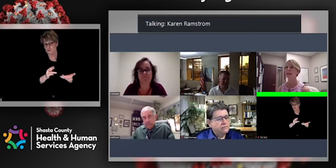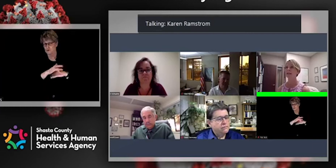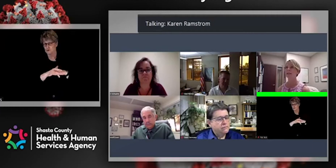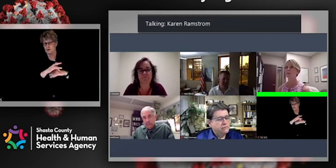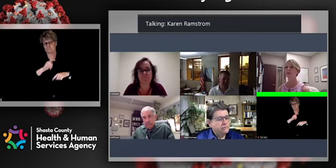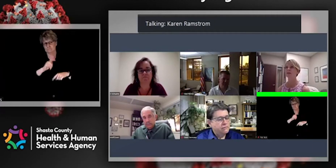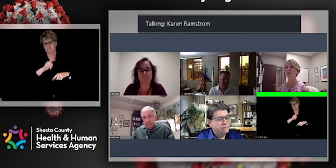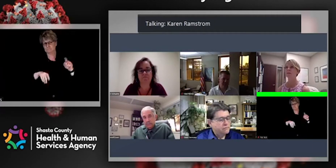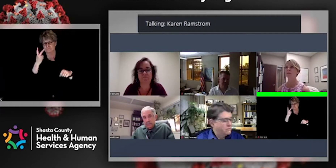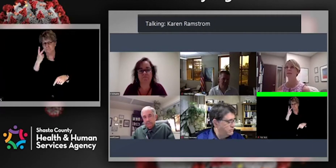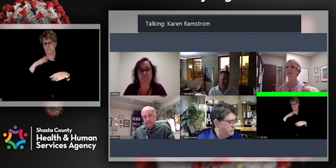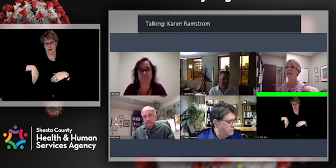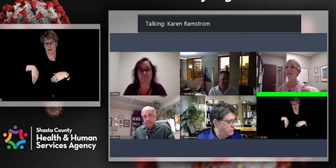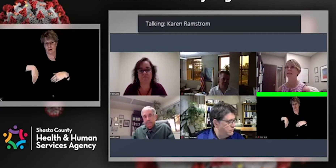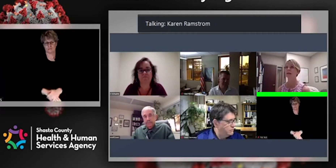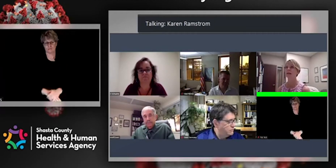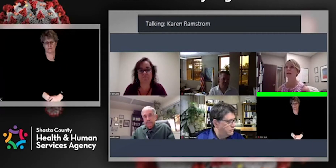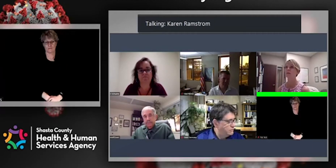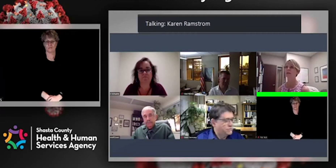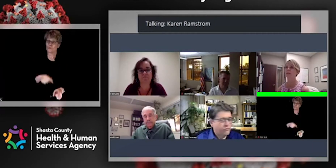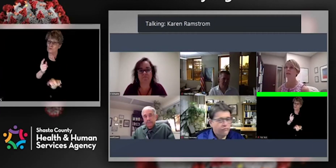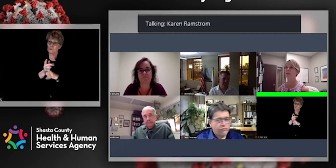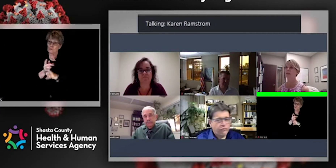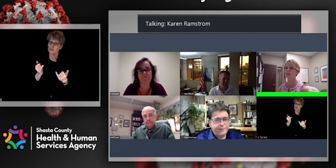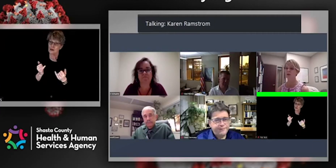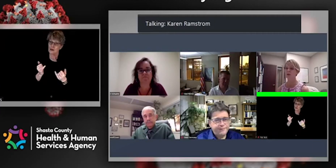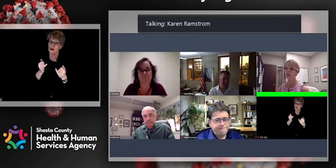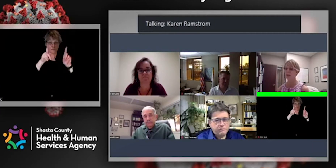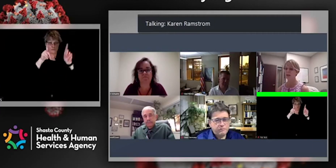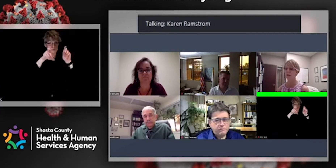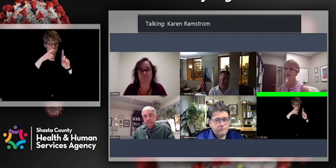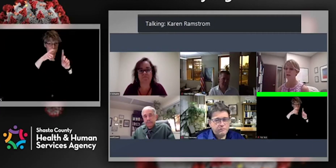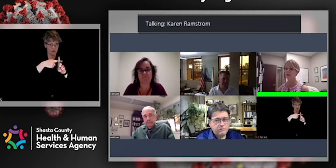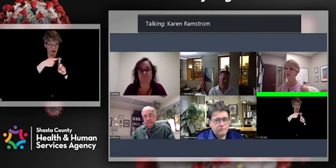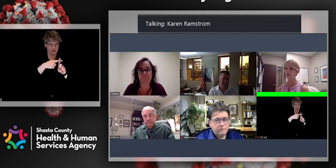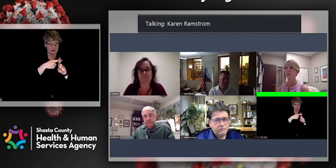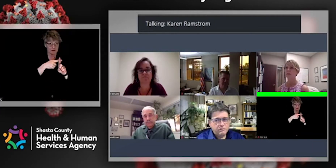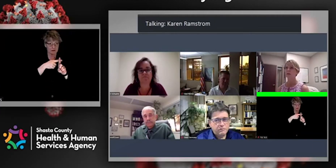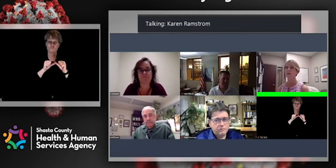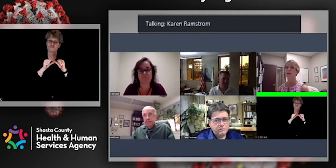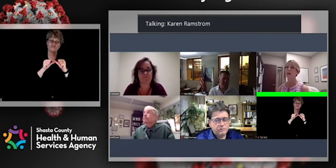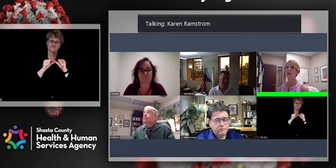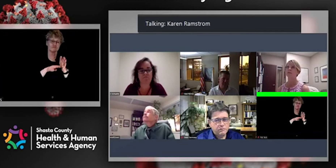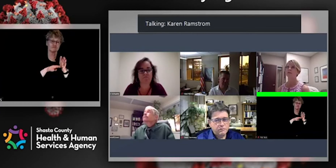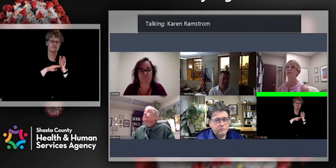Our case numbers have been pretty steady. We’ll see if there's anything that comes